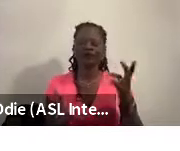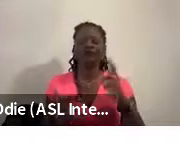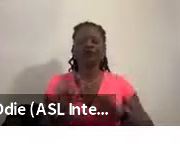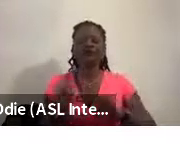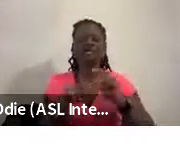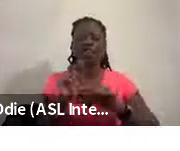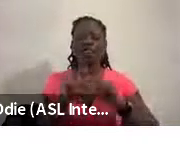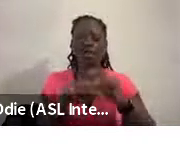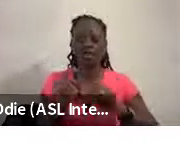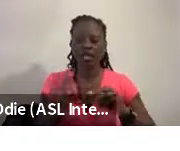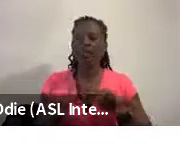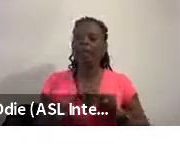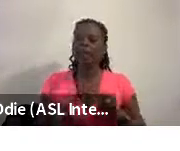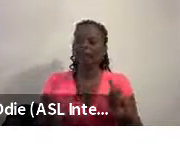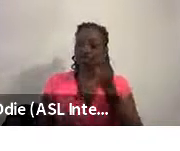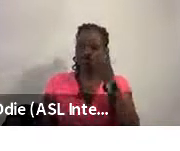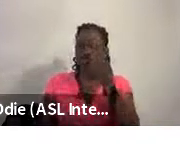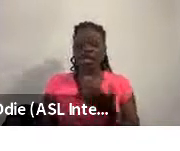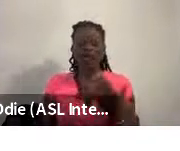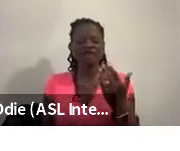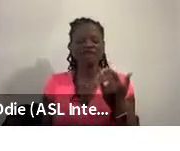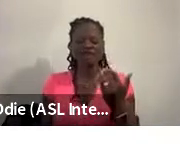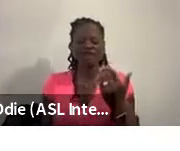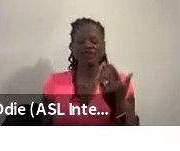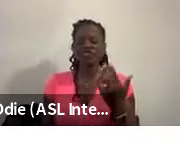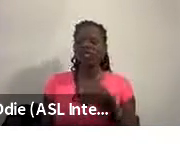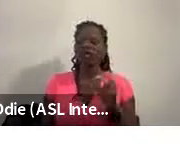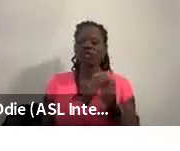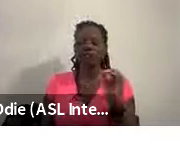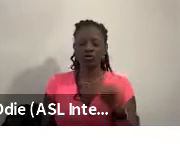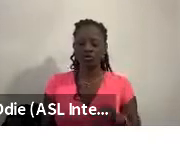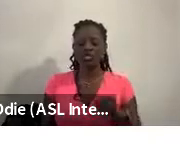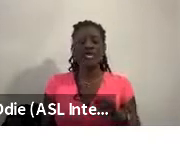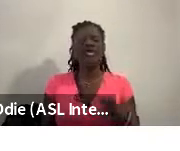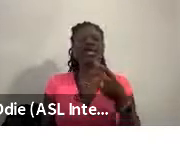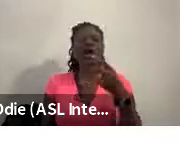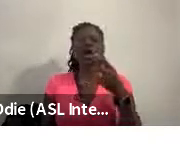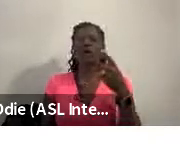But in 15 percent of facilities, over 30 percent of staff declined vaccination and